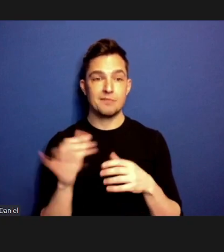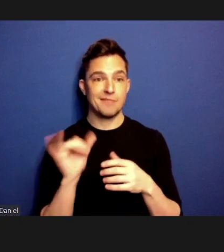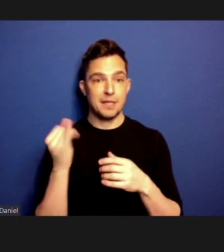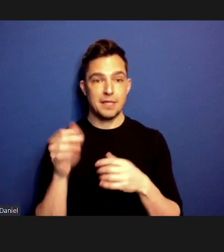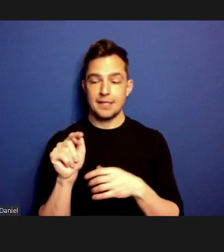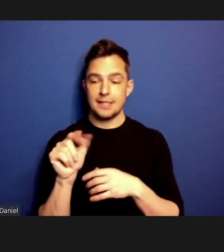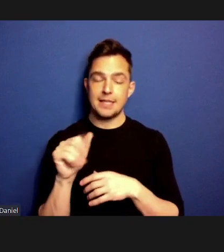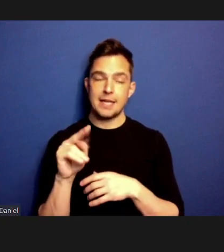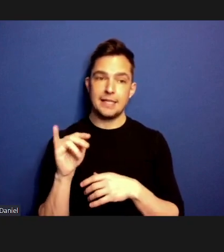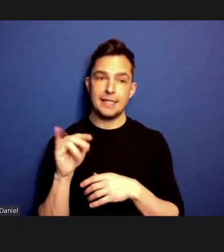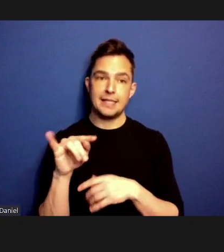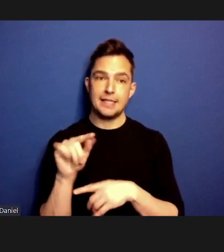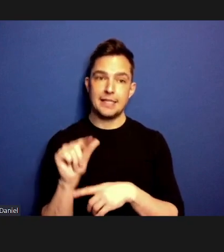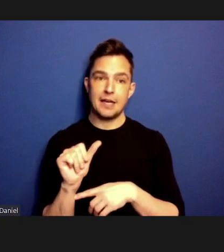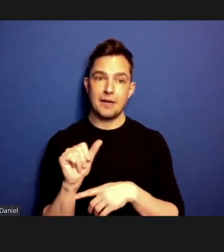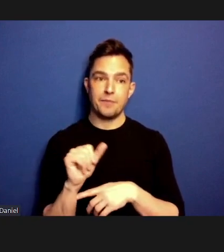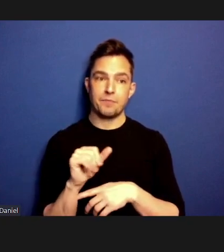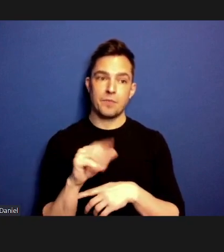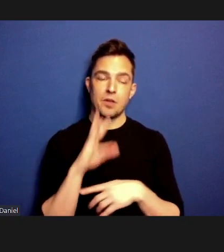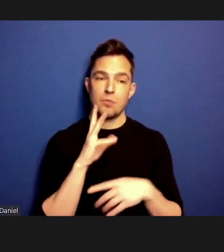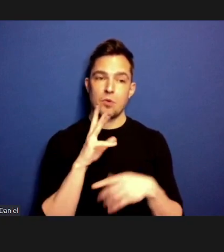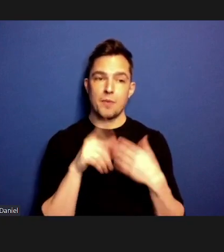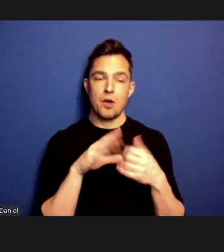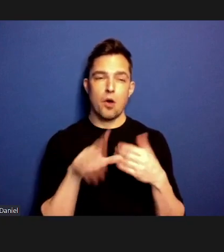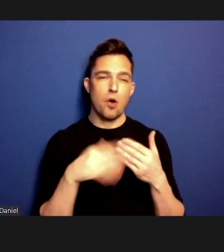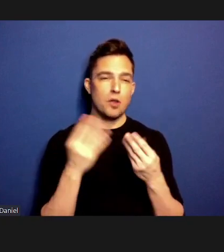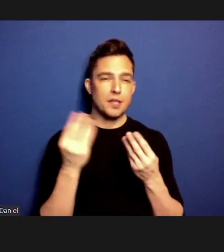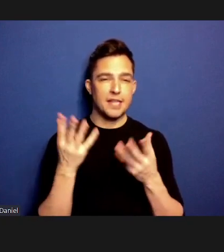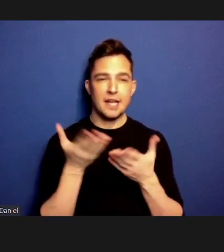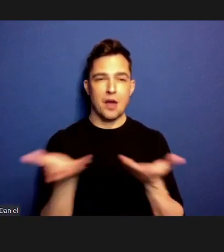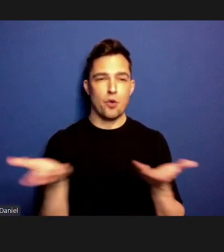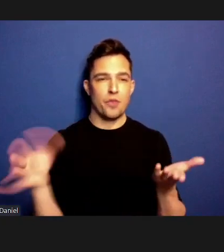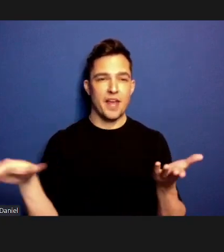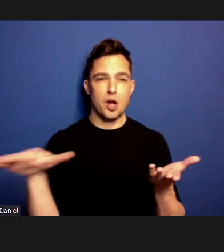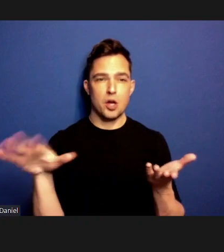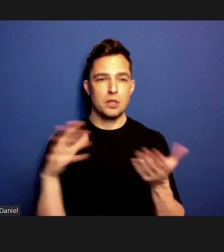spoke about all of the data that's out there that's created about black-skinned folks,